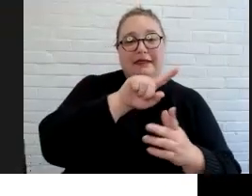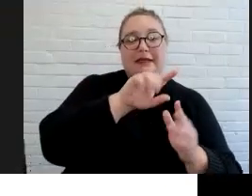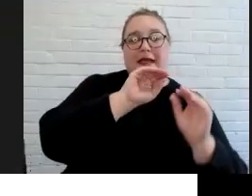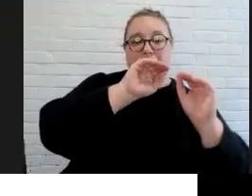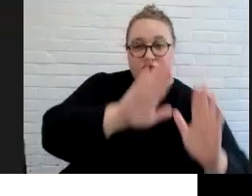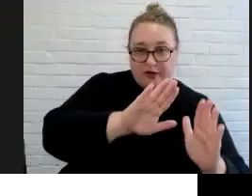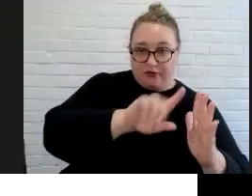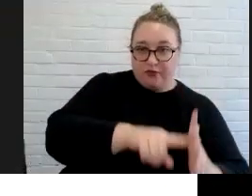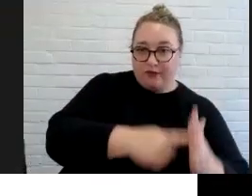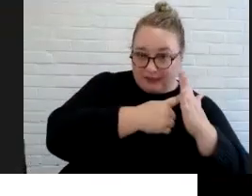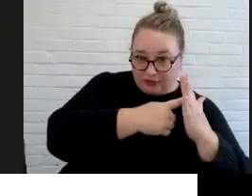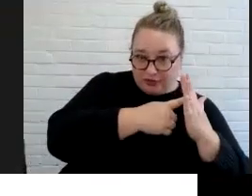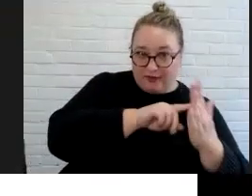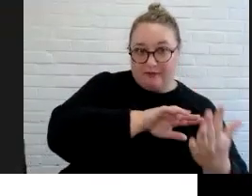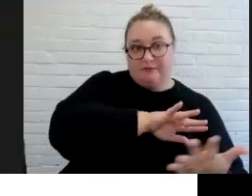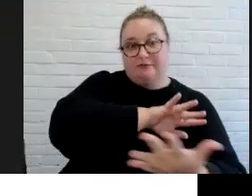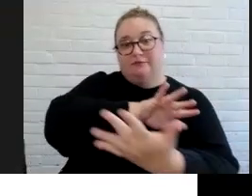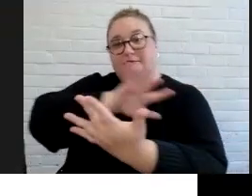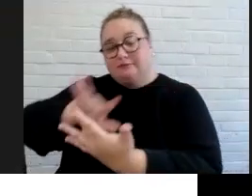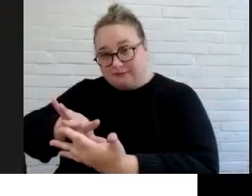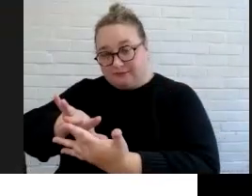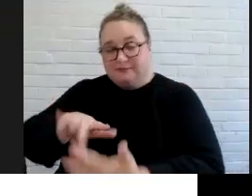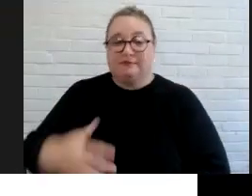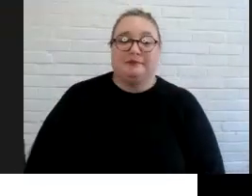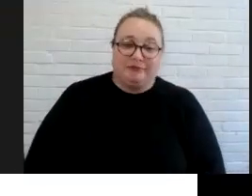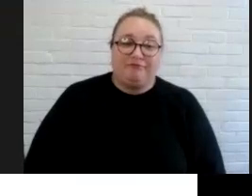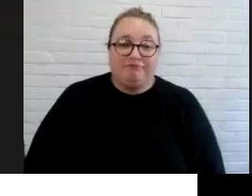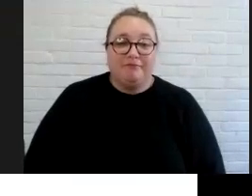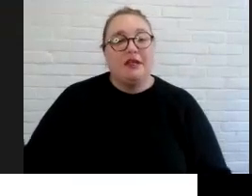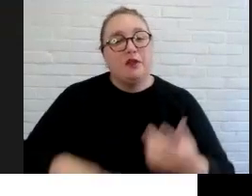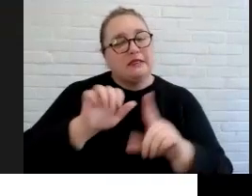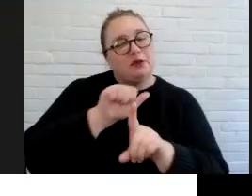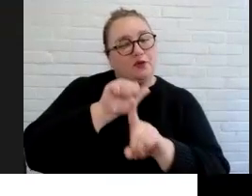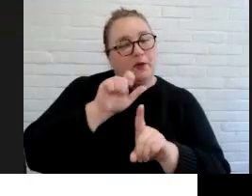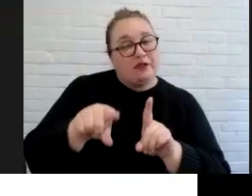So yeah. So that's just a little trick question there for you for for Wednesday. Okay.